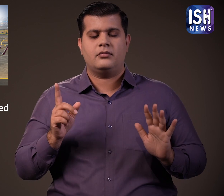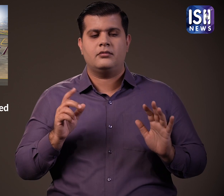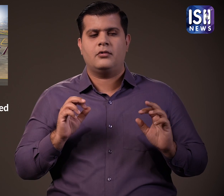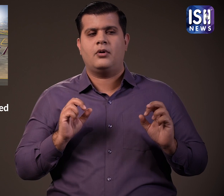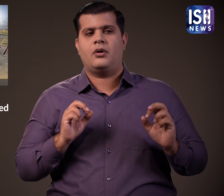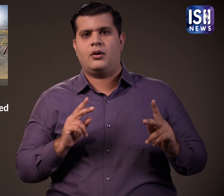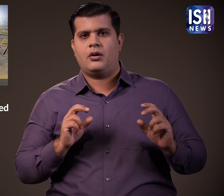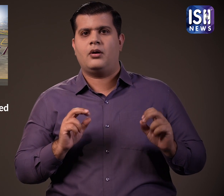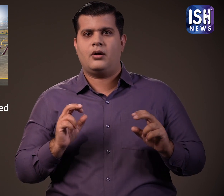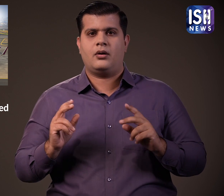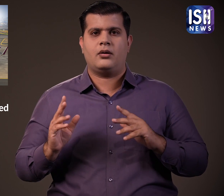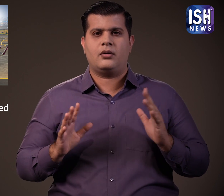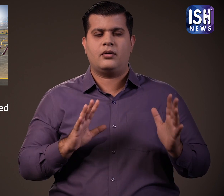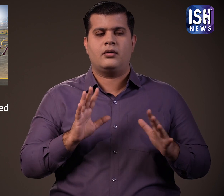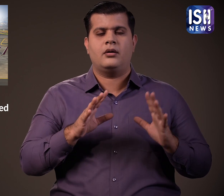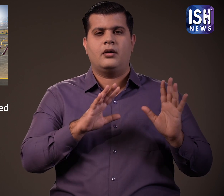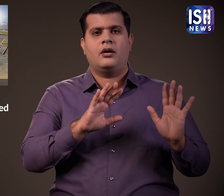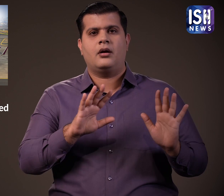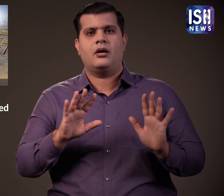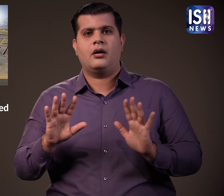They were satisfied with that and the situation returned to normal.